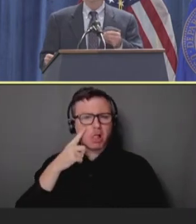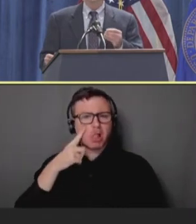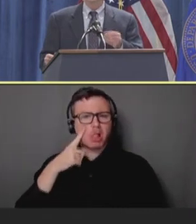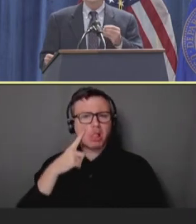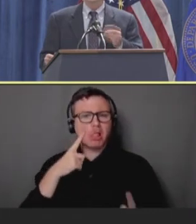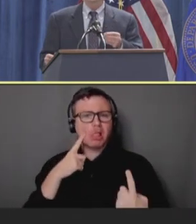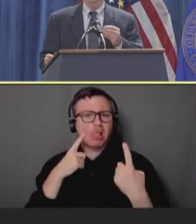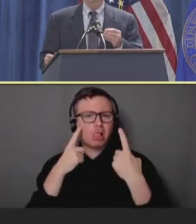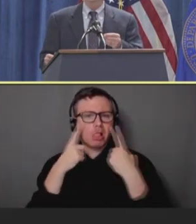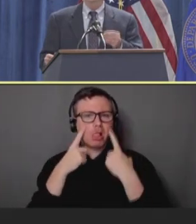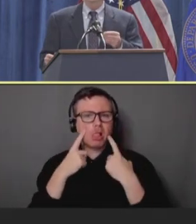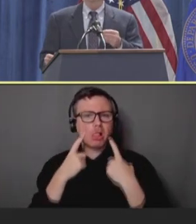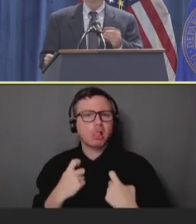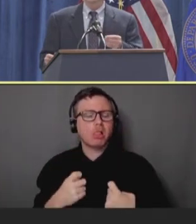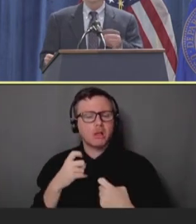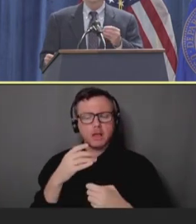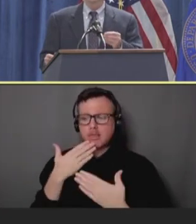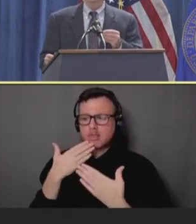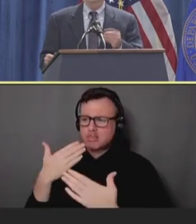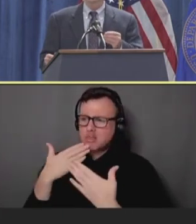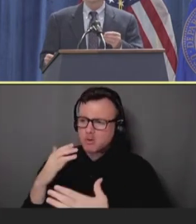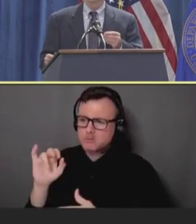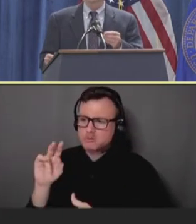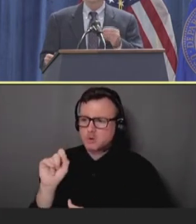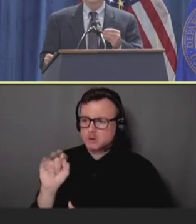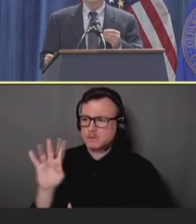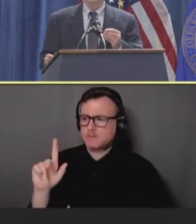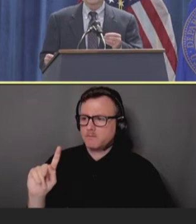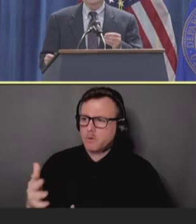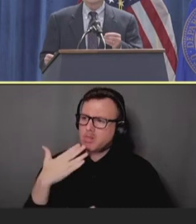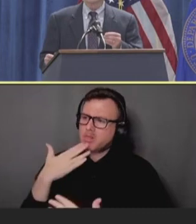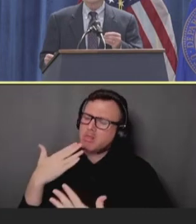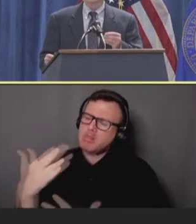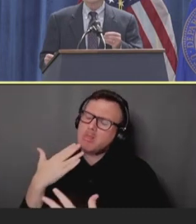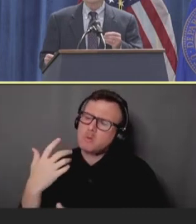he thanked Jonah Salk for saving the children of the world.